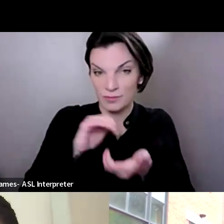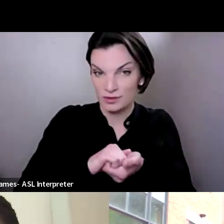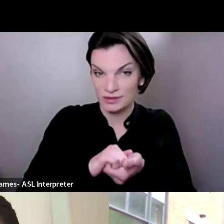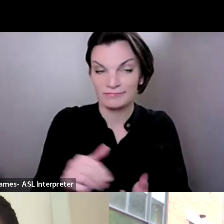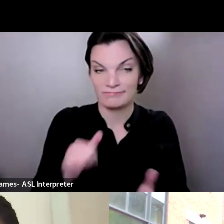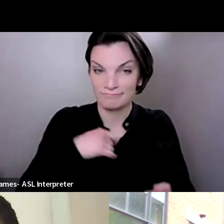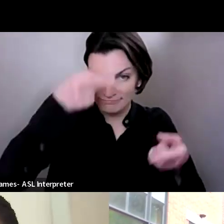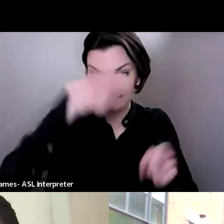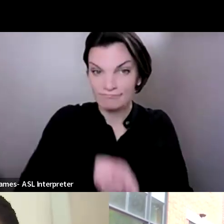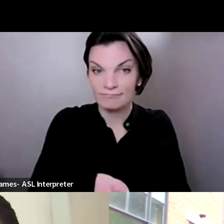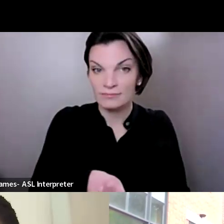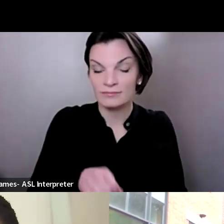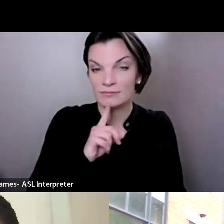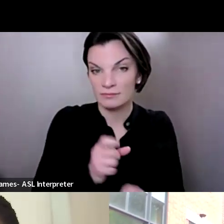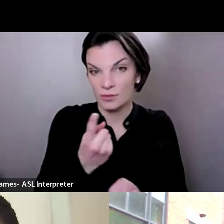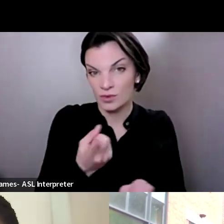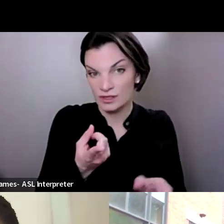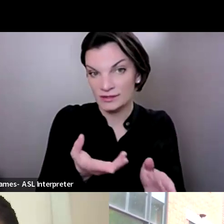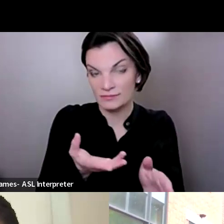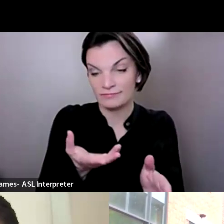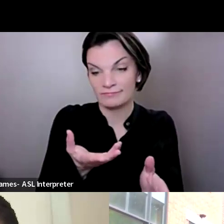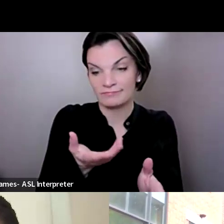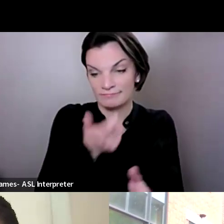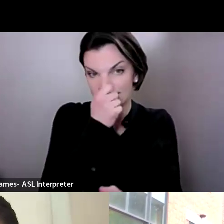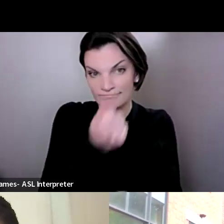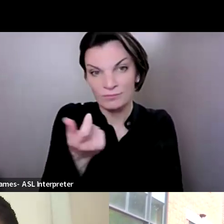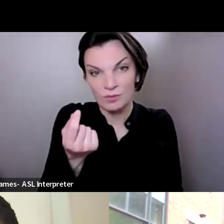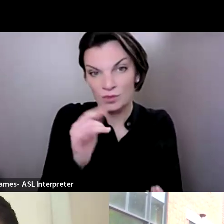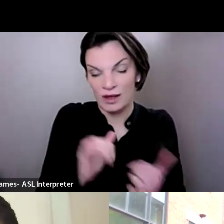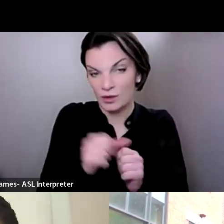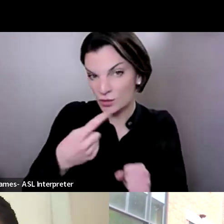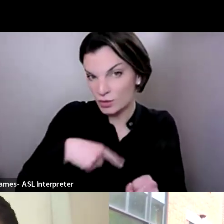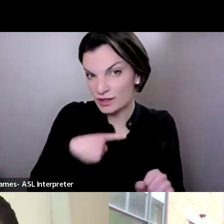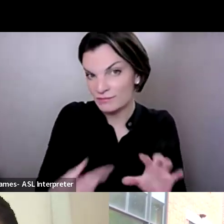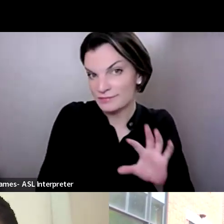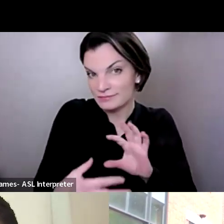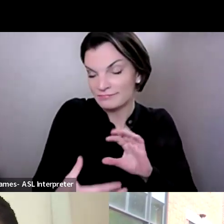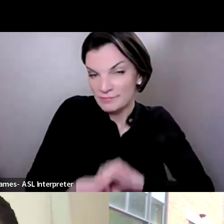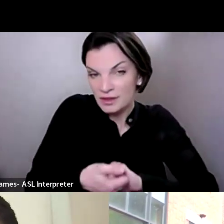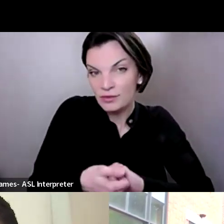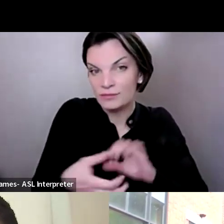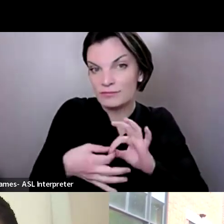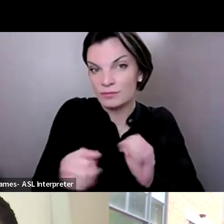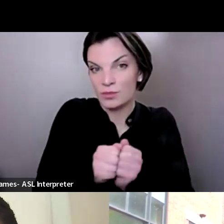just always interested in what can we do together in terms of, you know, raising awareness, raising